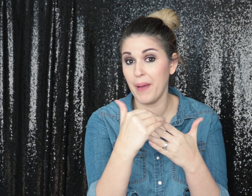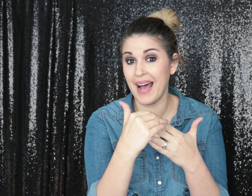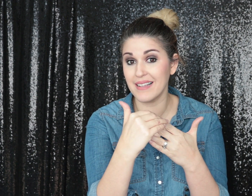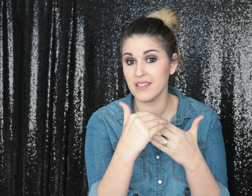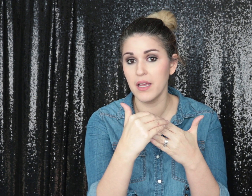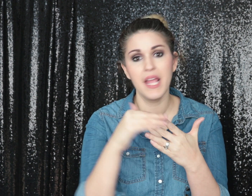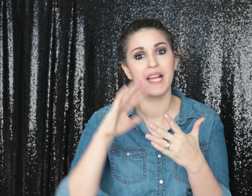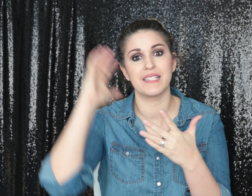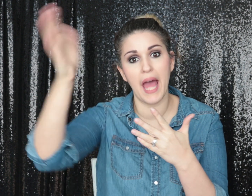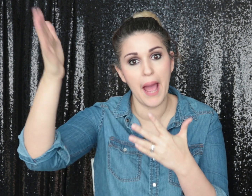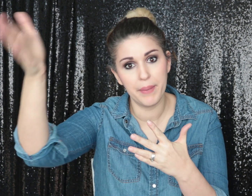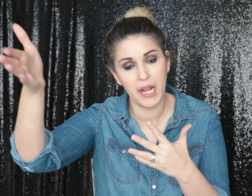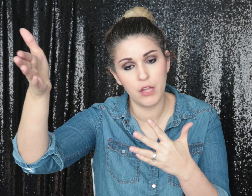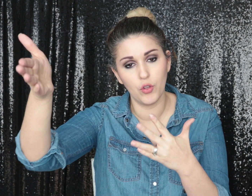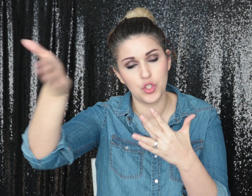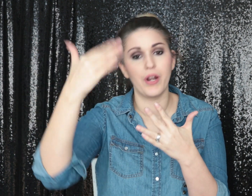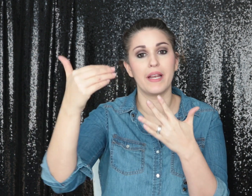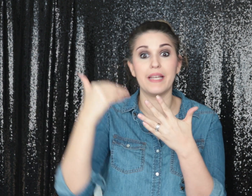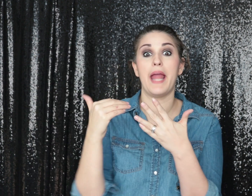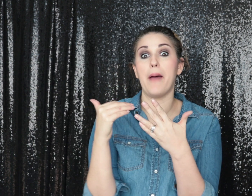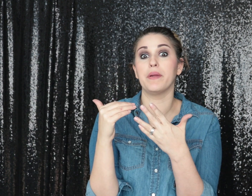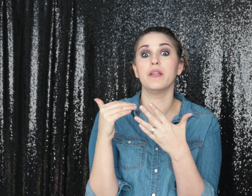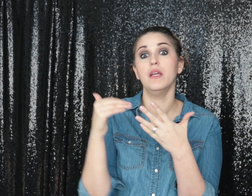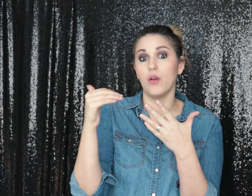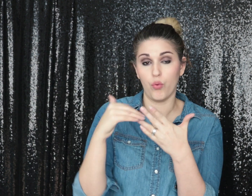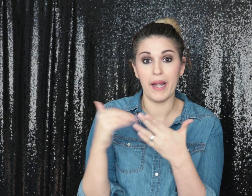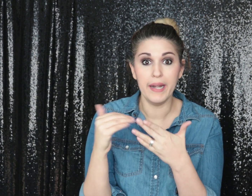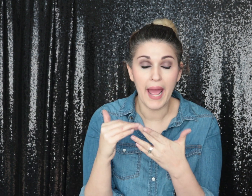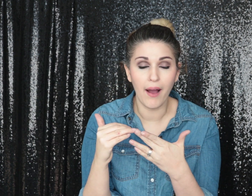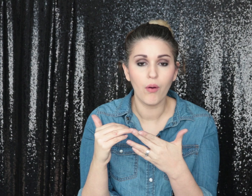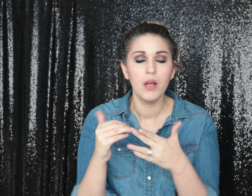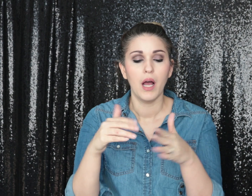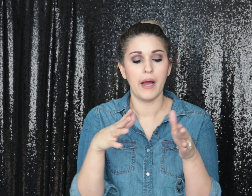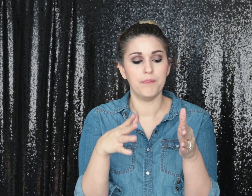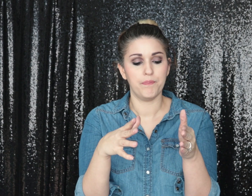in the past. It's not happening in the future and it didn't happen right now. Um,